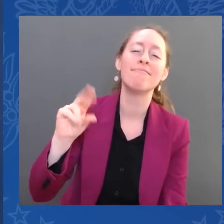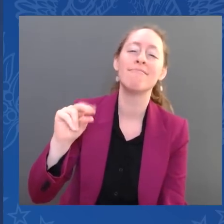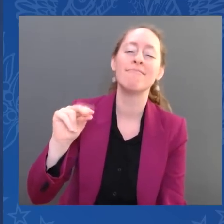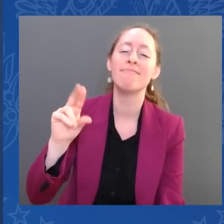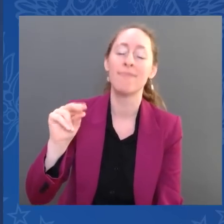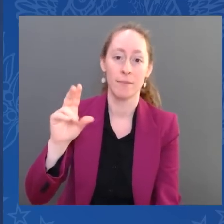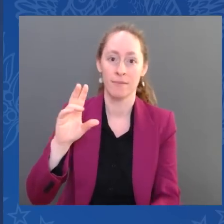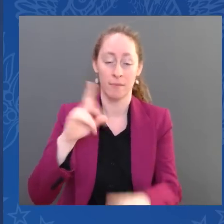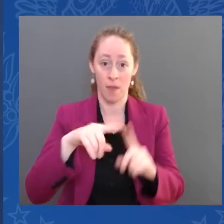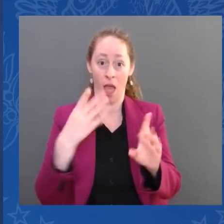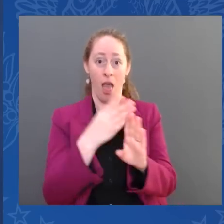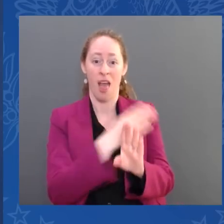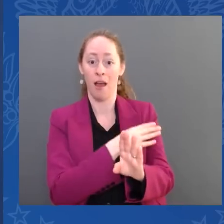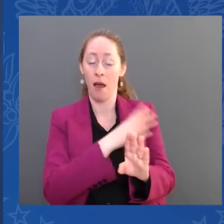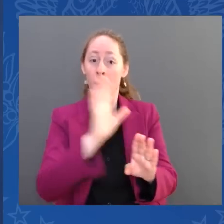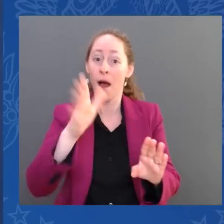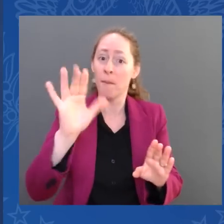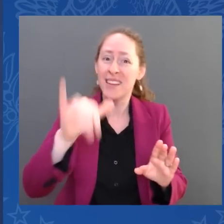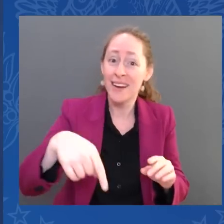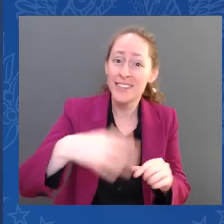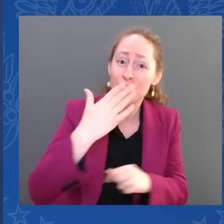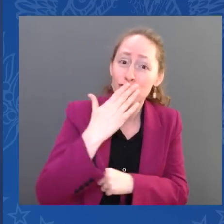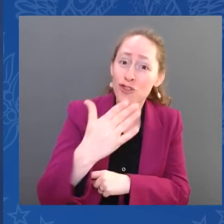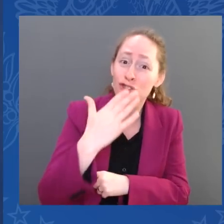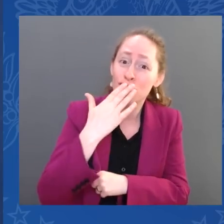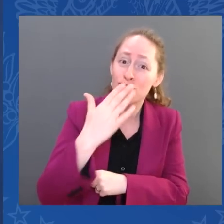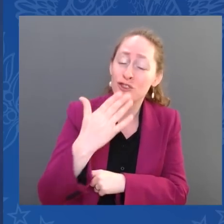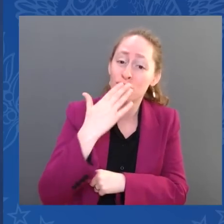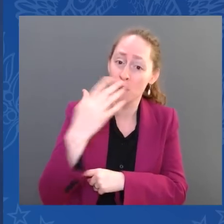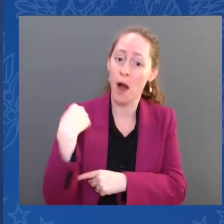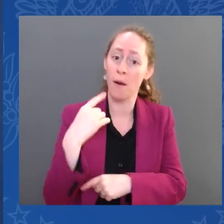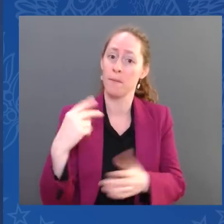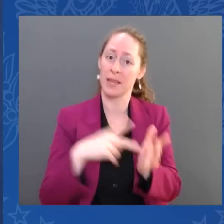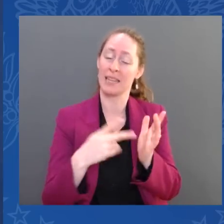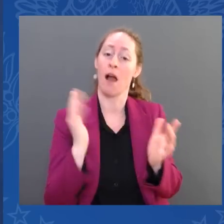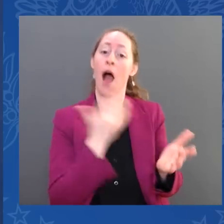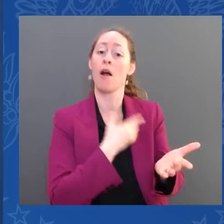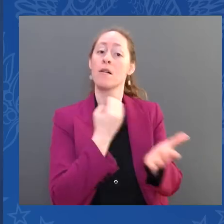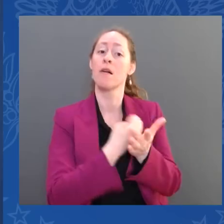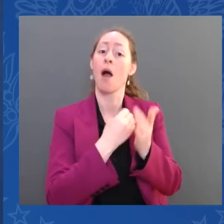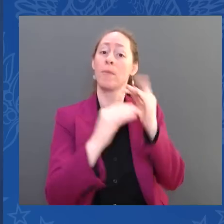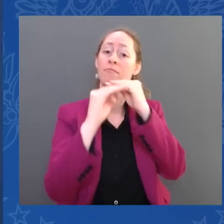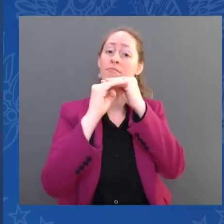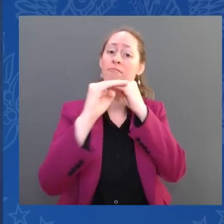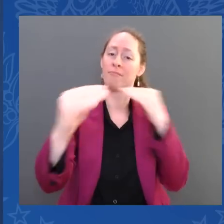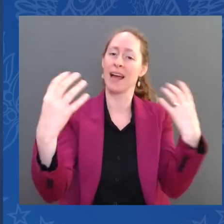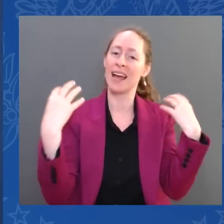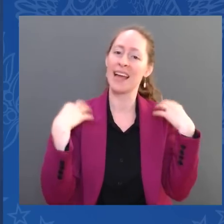That's a sign of a healthy economy with steady growth, rising wages for working families,